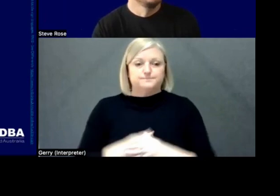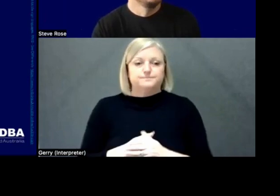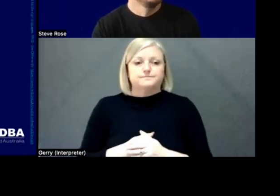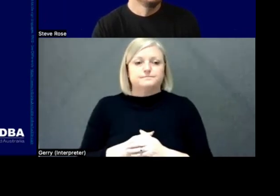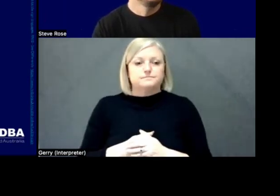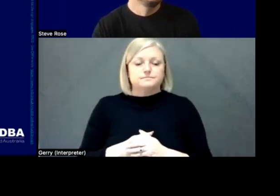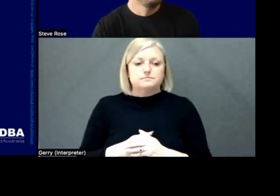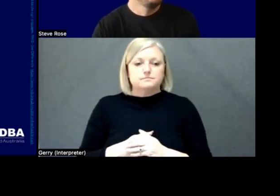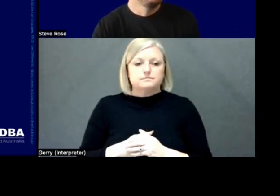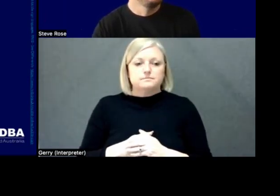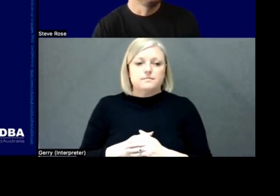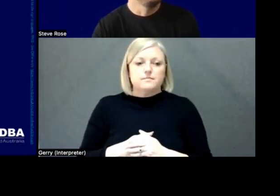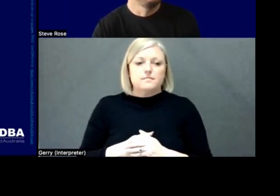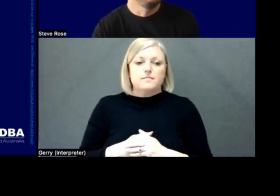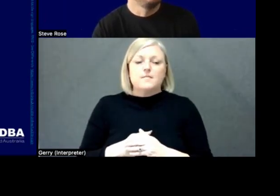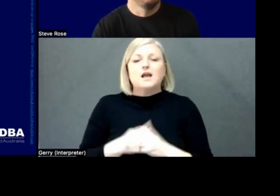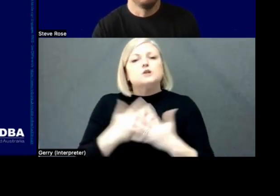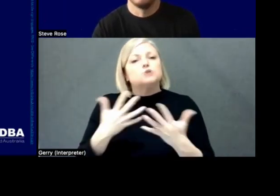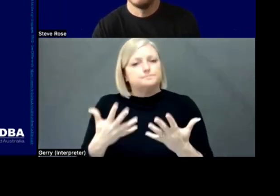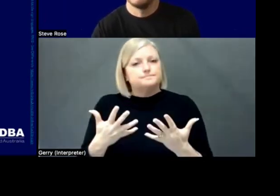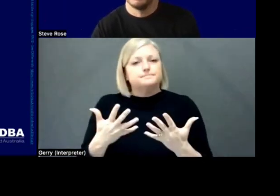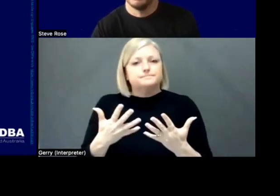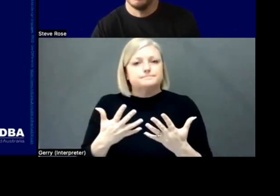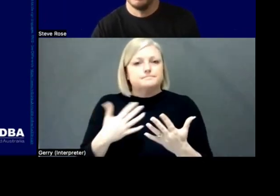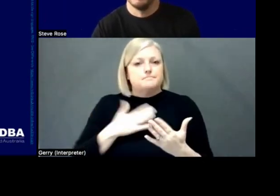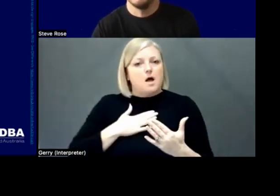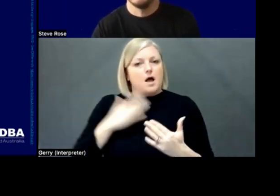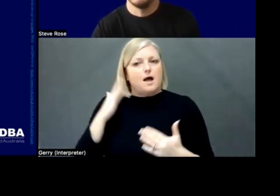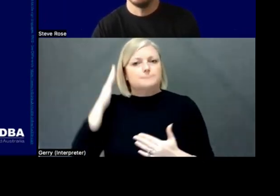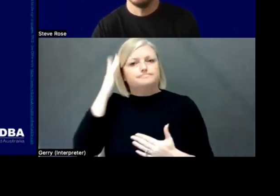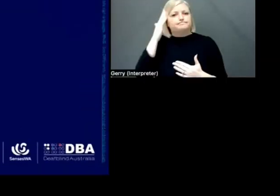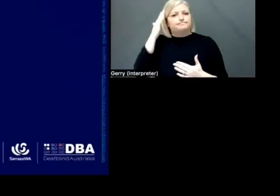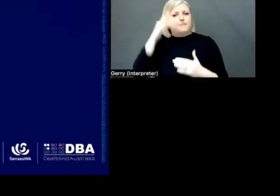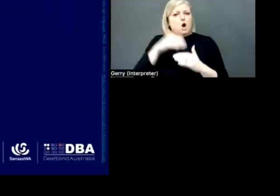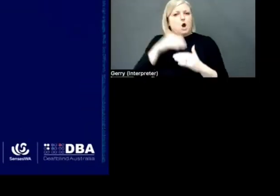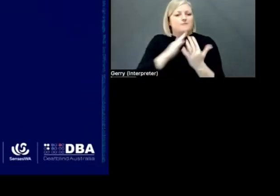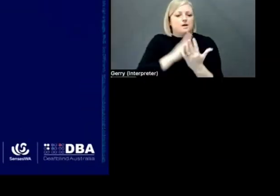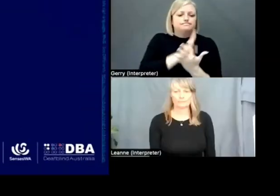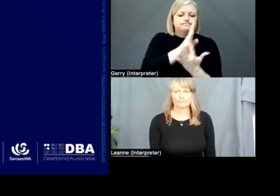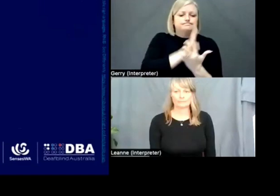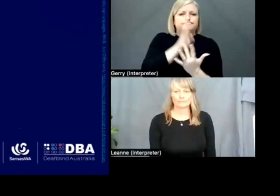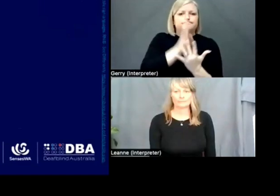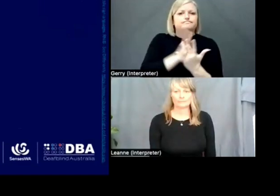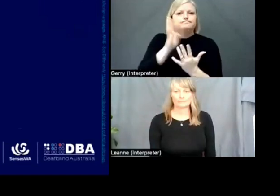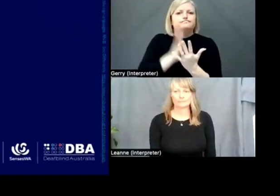So those are some initial thoughts. We seem to be going okay for interpreting.